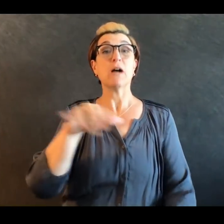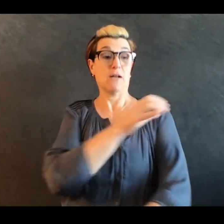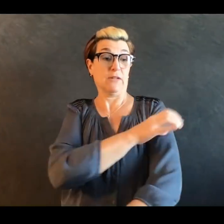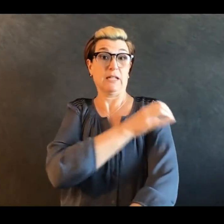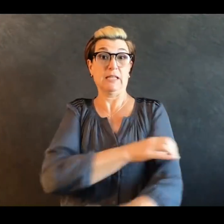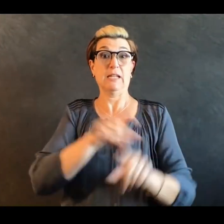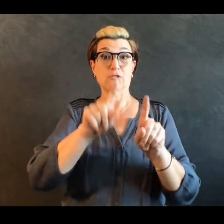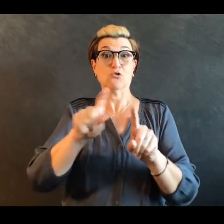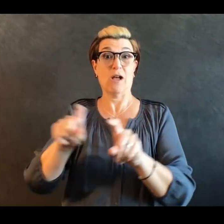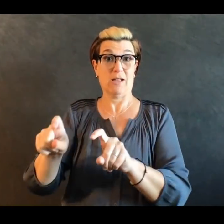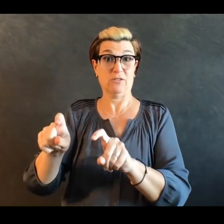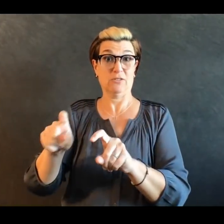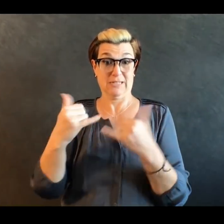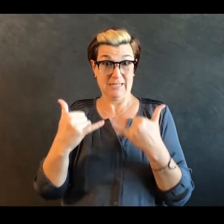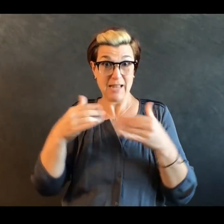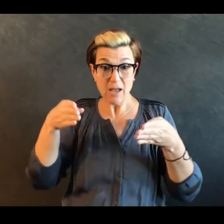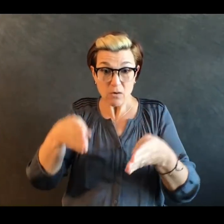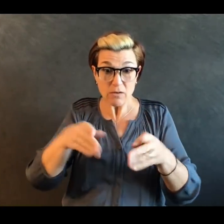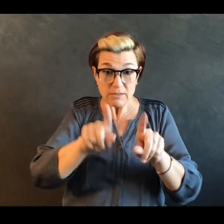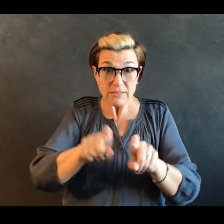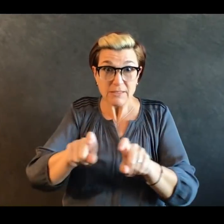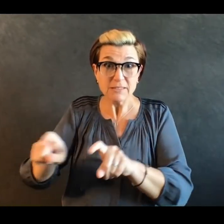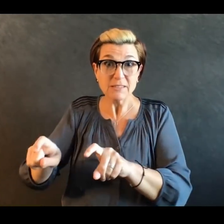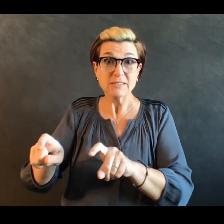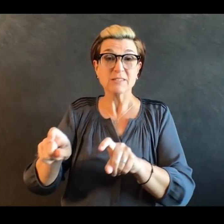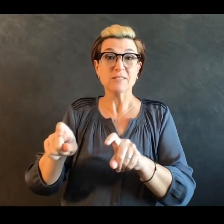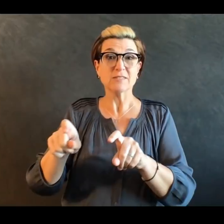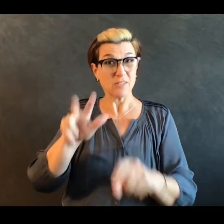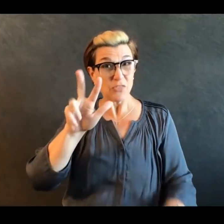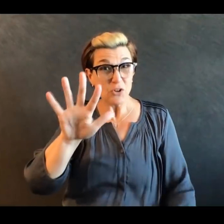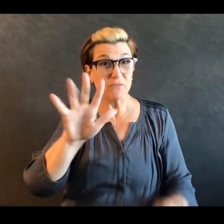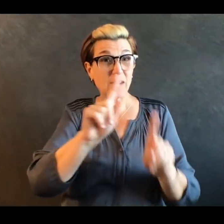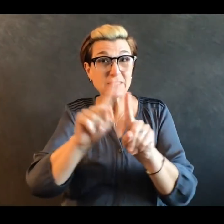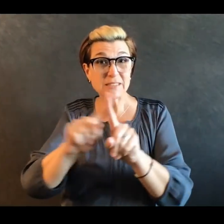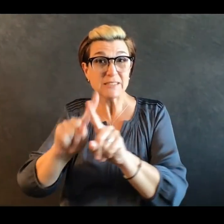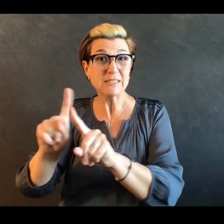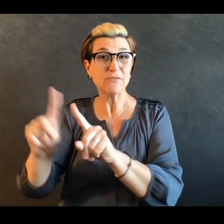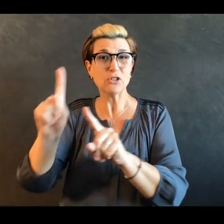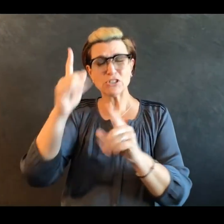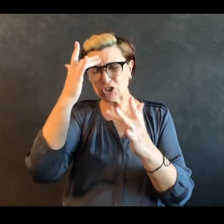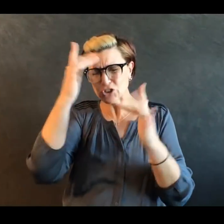therapies are now underway so 35 different genius companies if you look